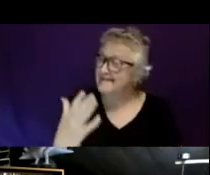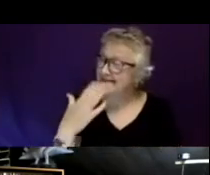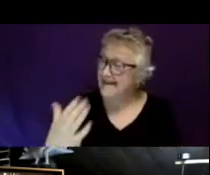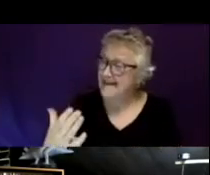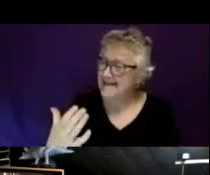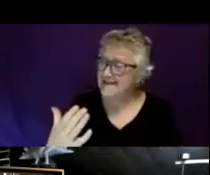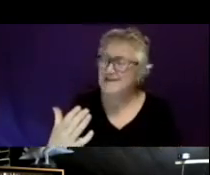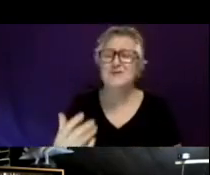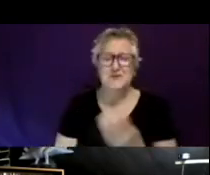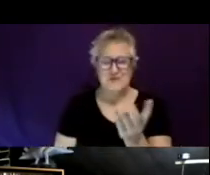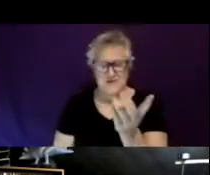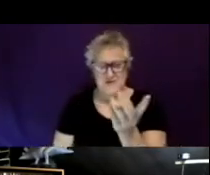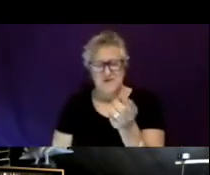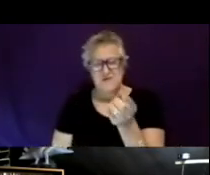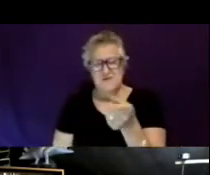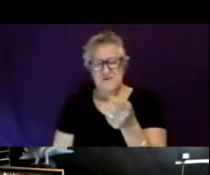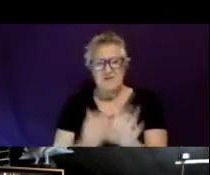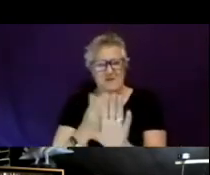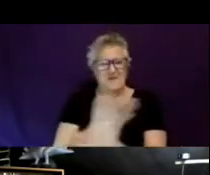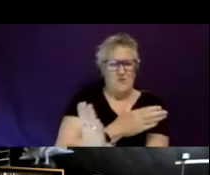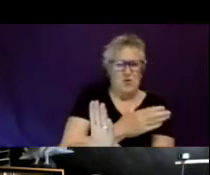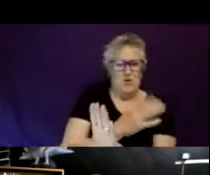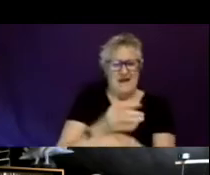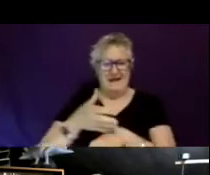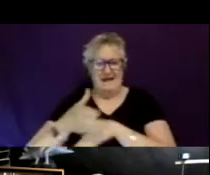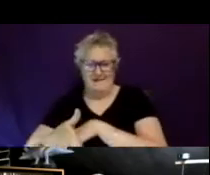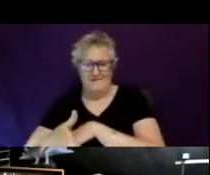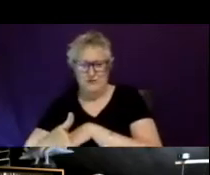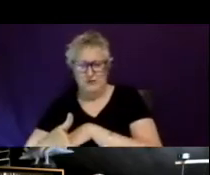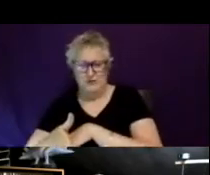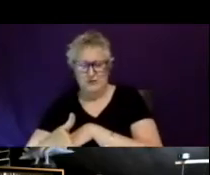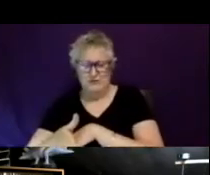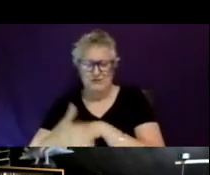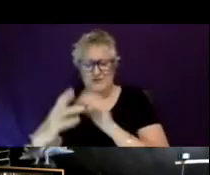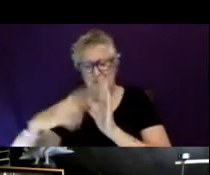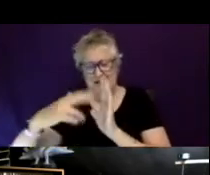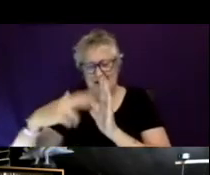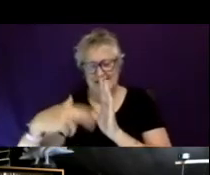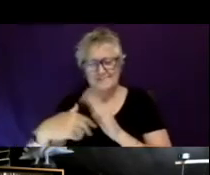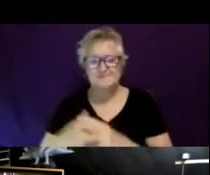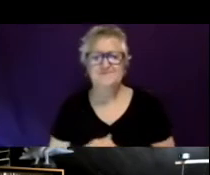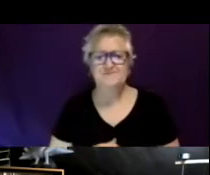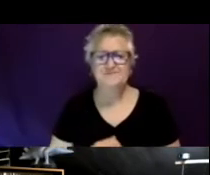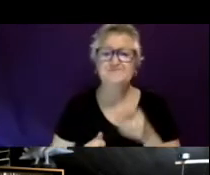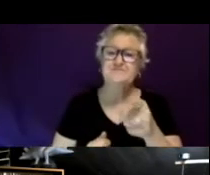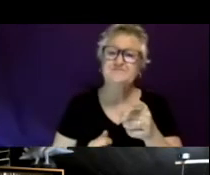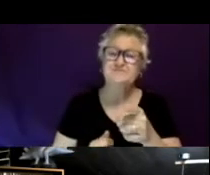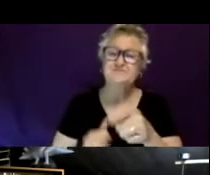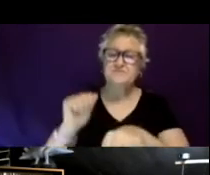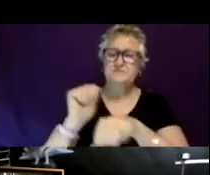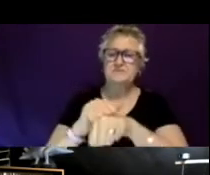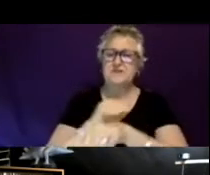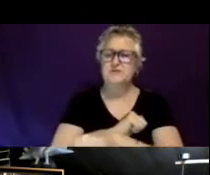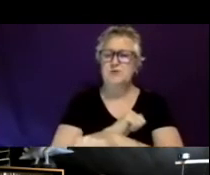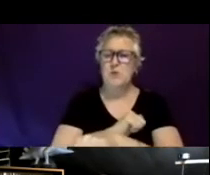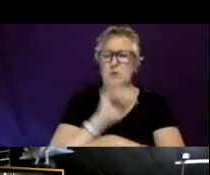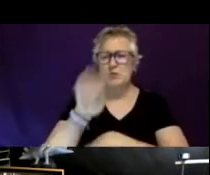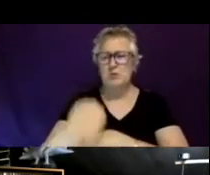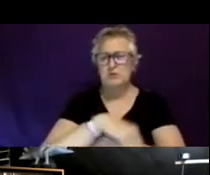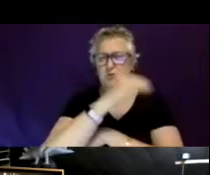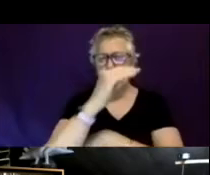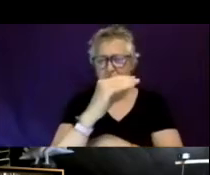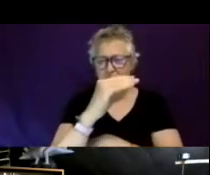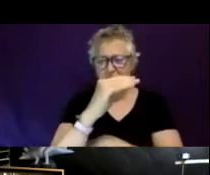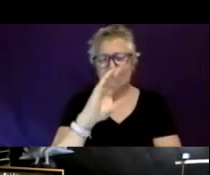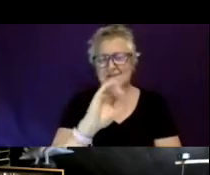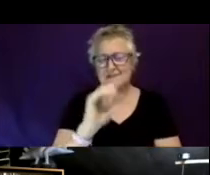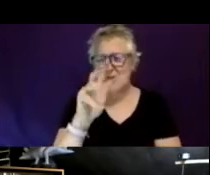that's before and after their paint job. A little stone swan, um well...